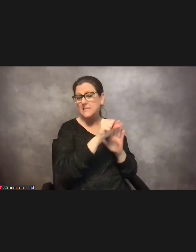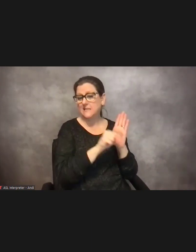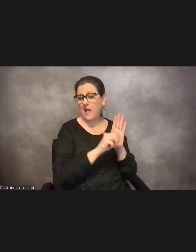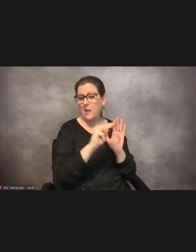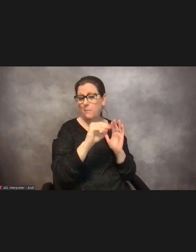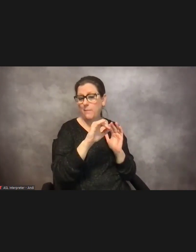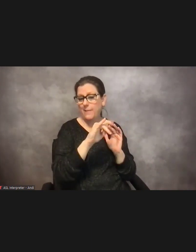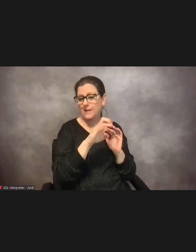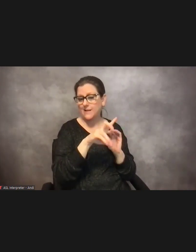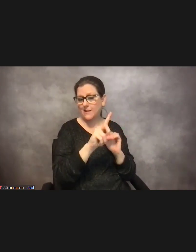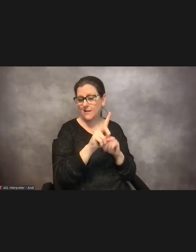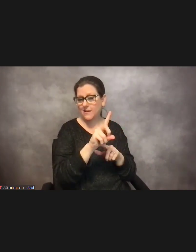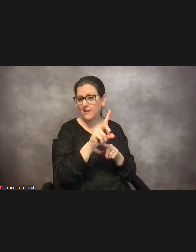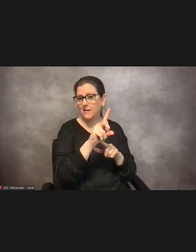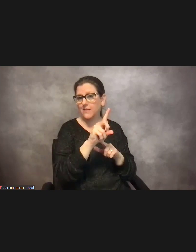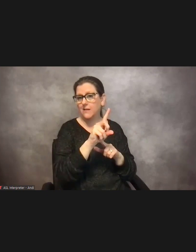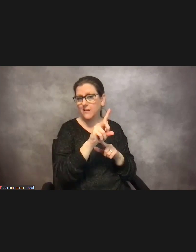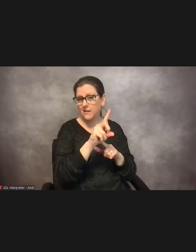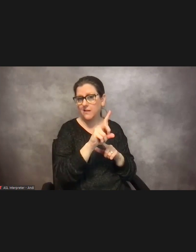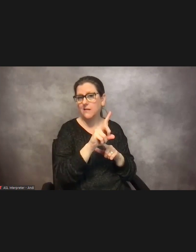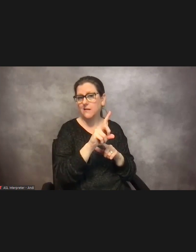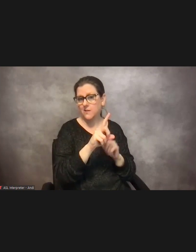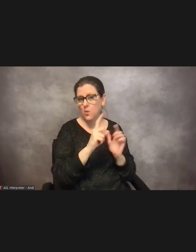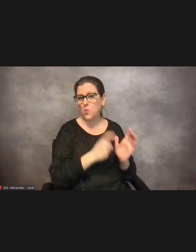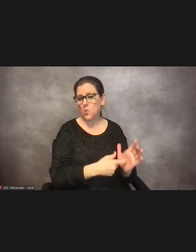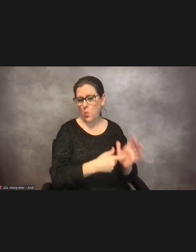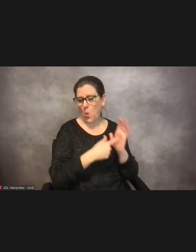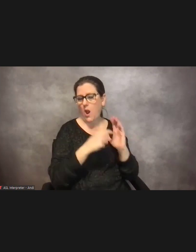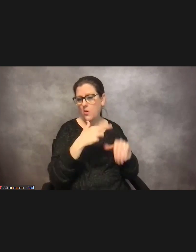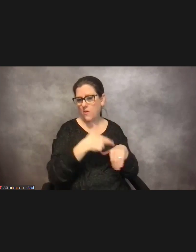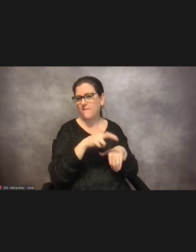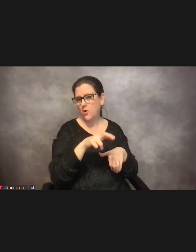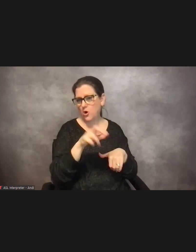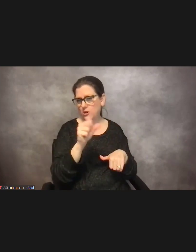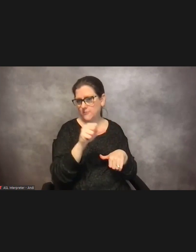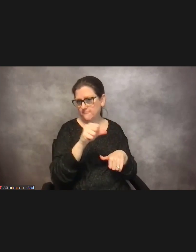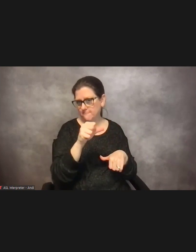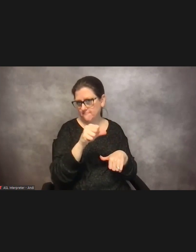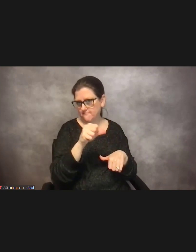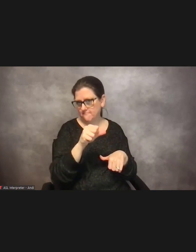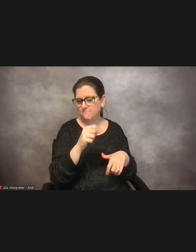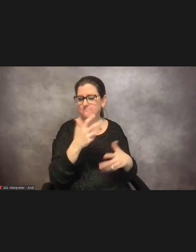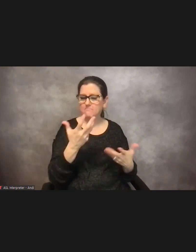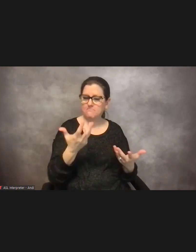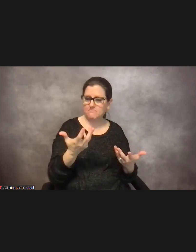Most state Medicaid programs, um, are, require a referral, so, um, I